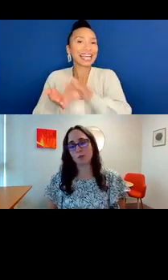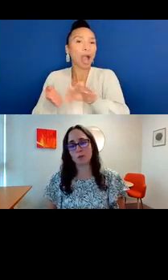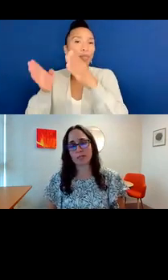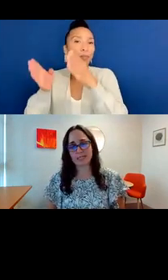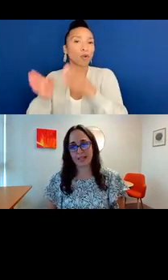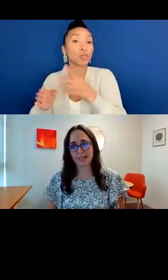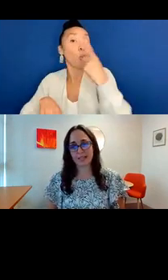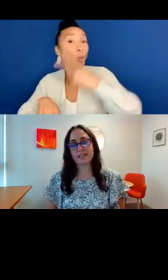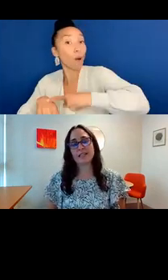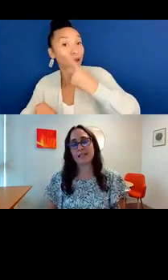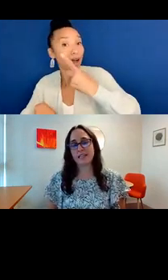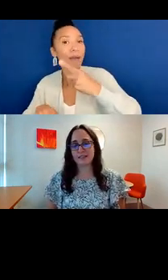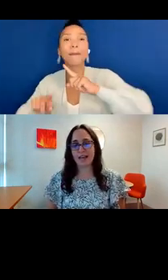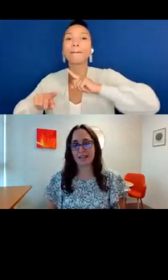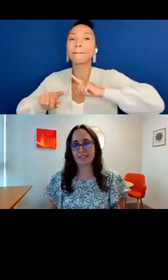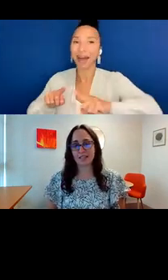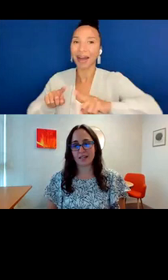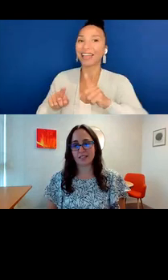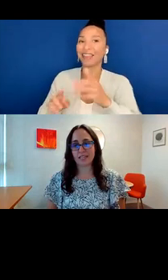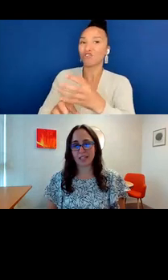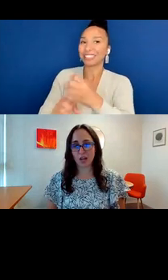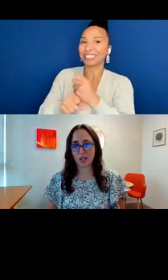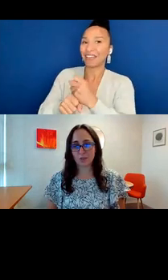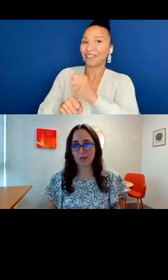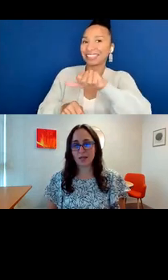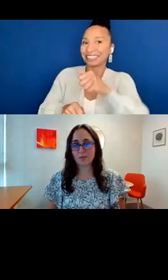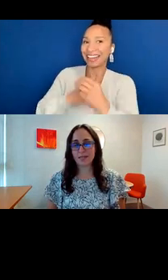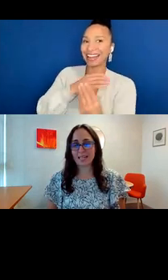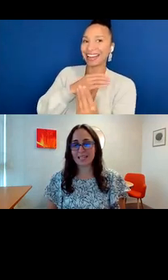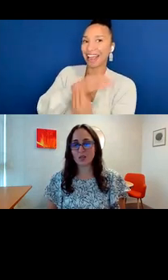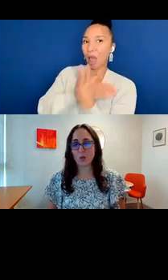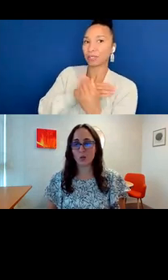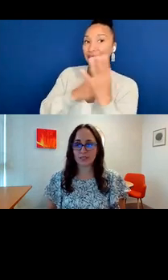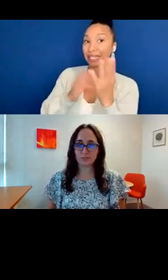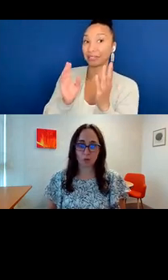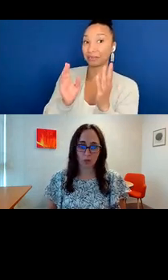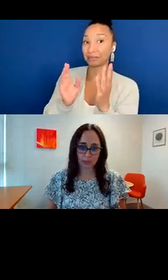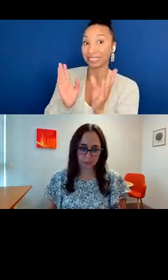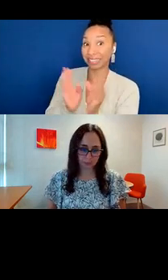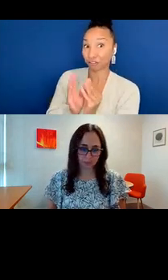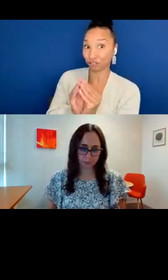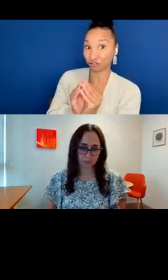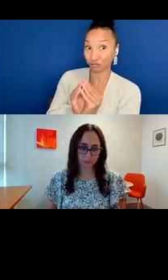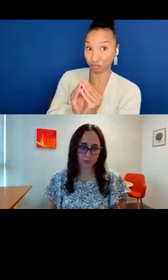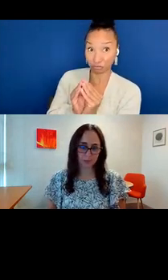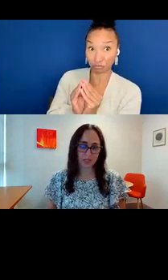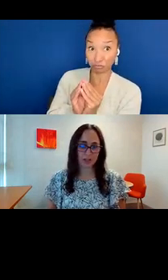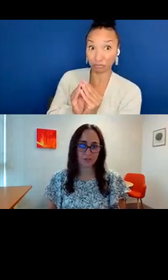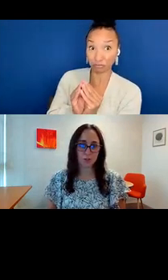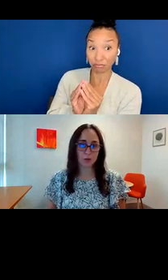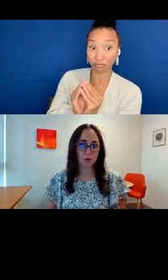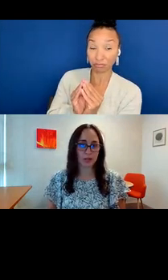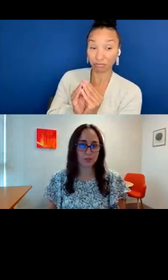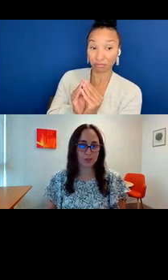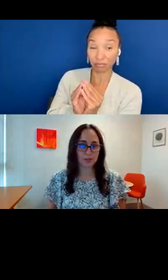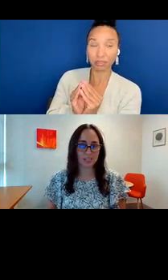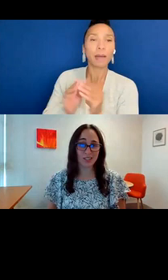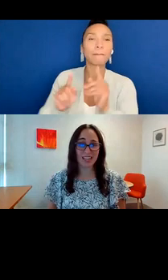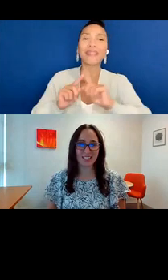and then would report 10 in that second column. But that is only for a few programs, which I